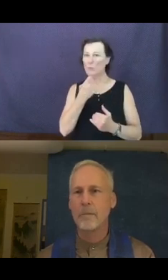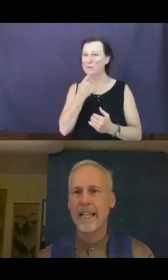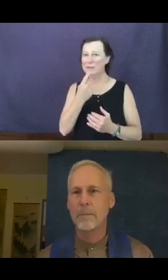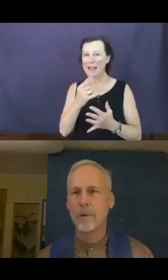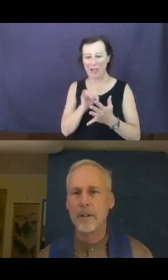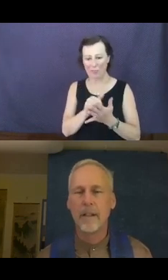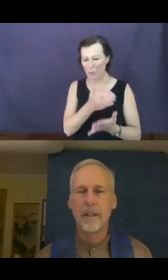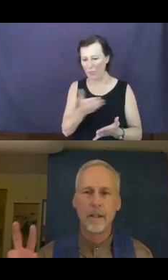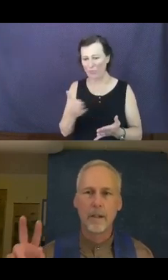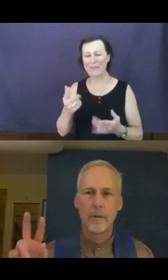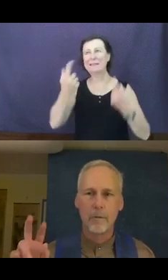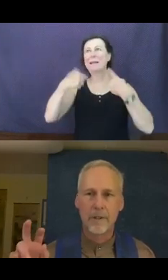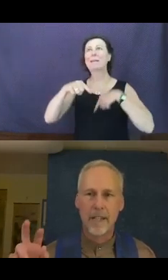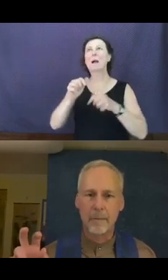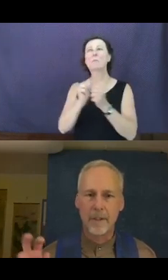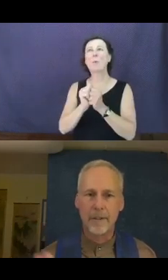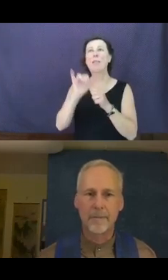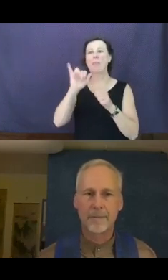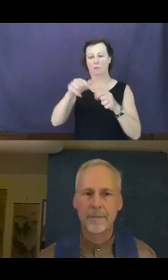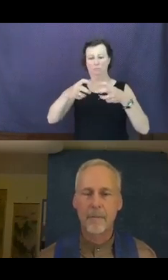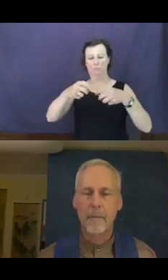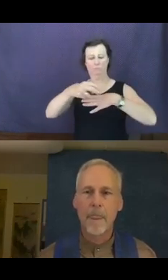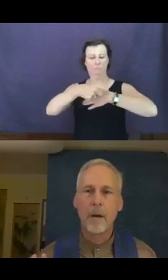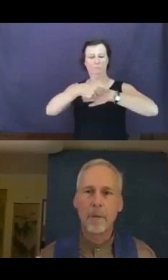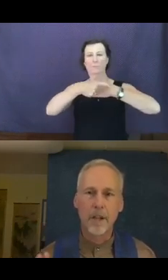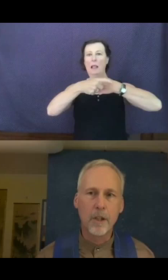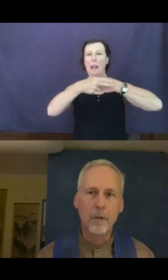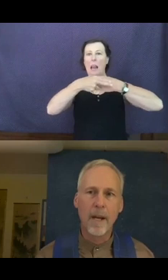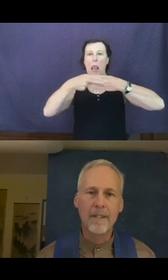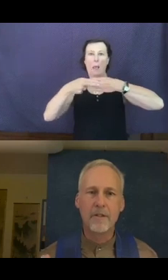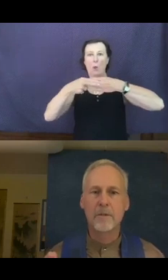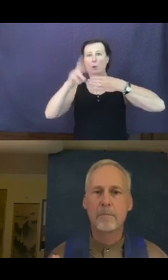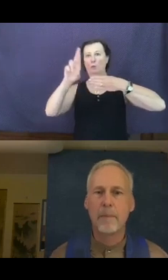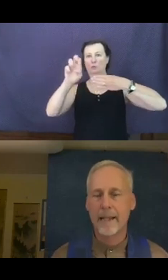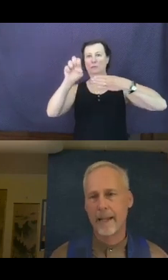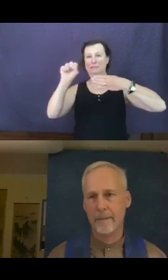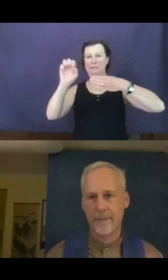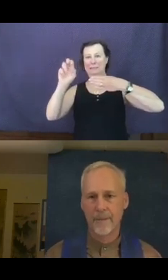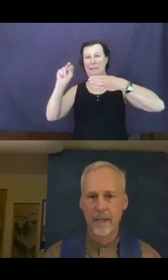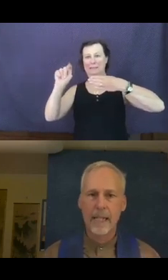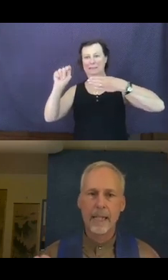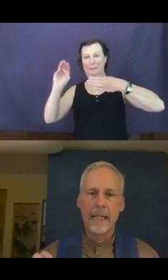labeled 'resentment' but a good way to spot them